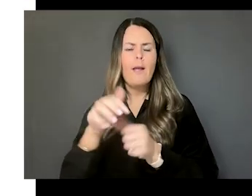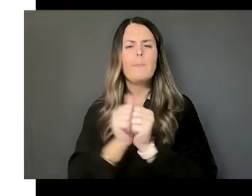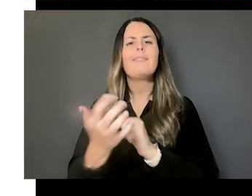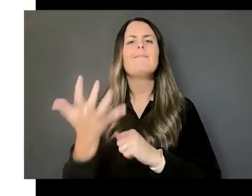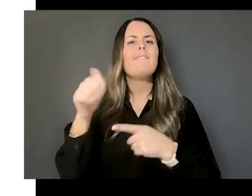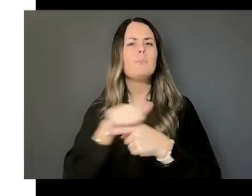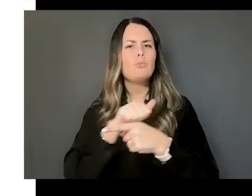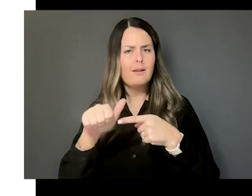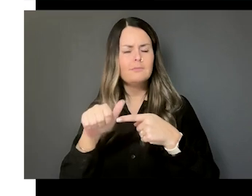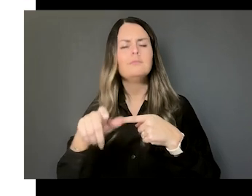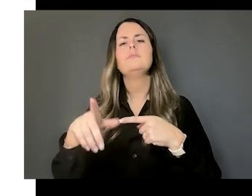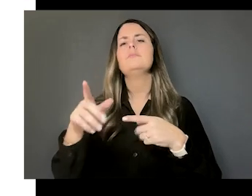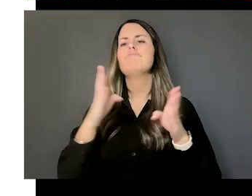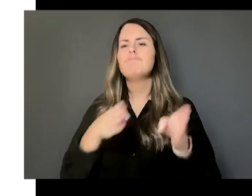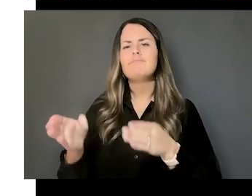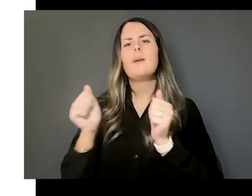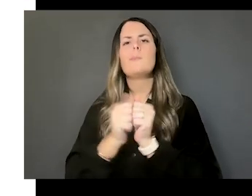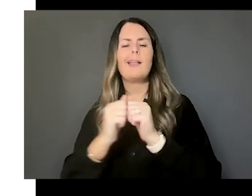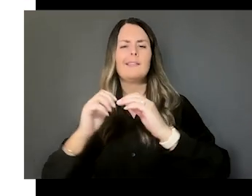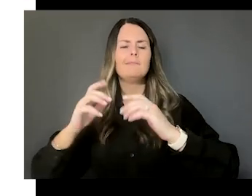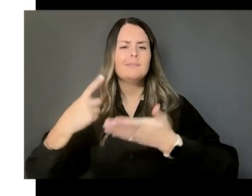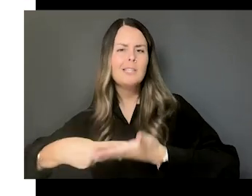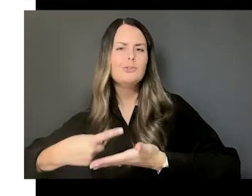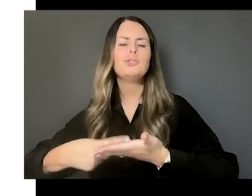for orchestrating discussion with Peg Smith.